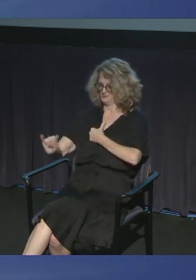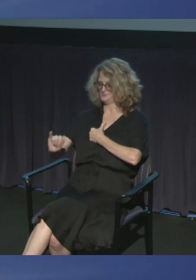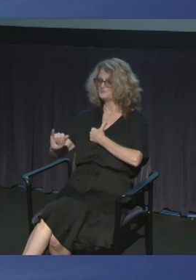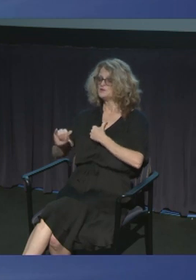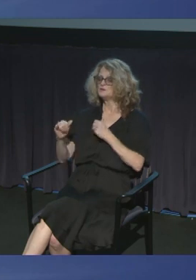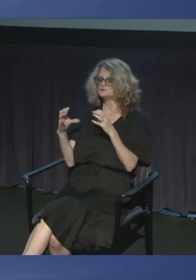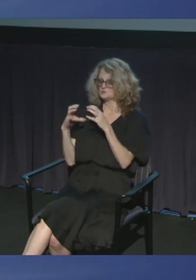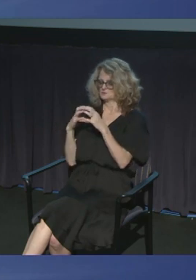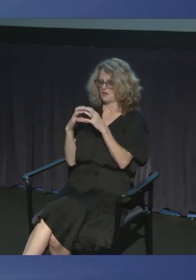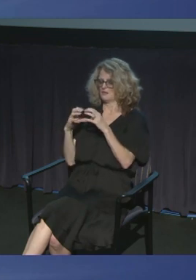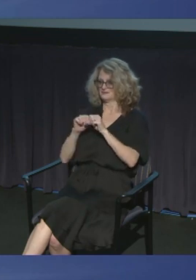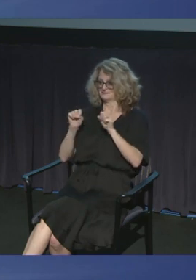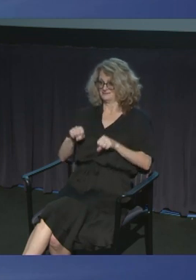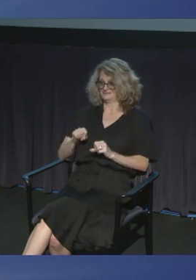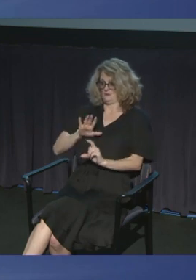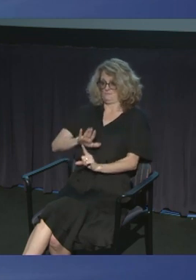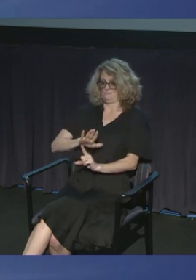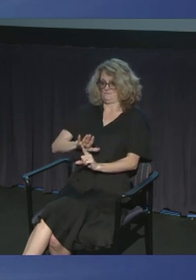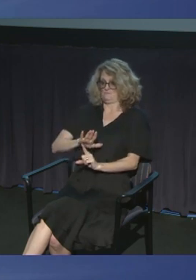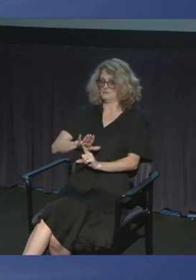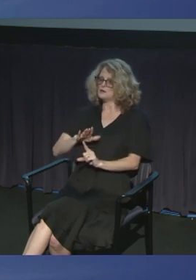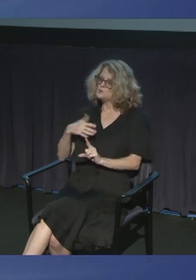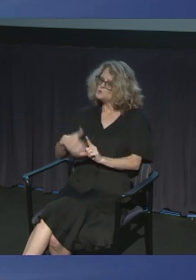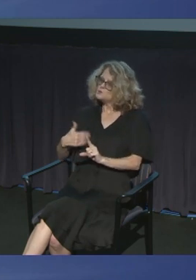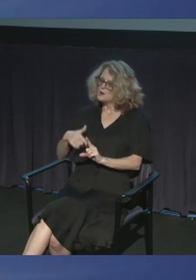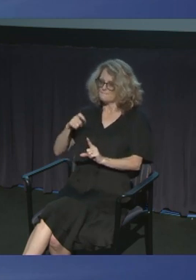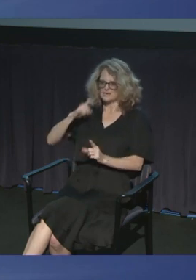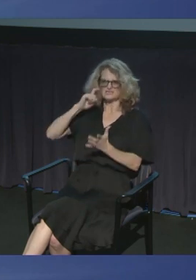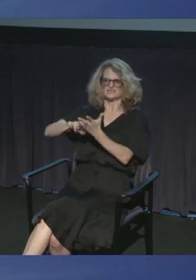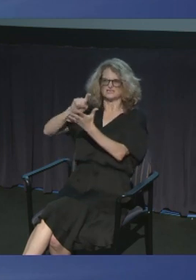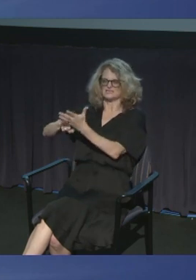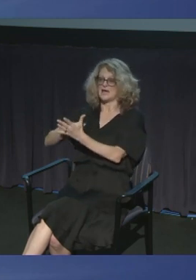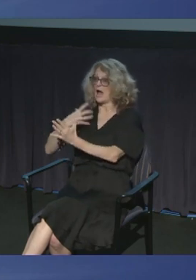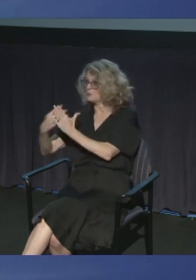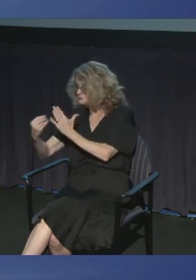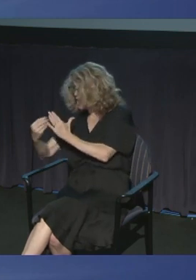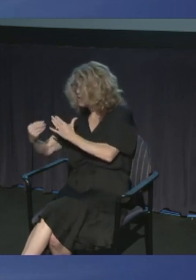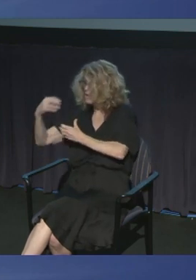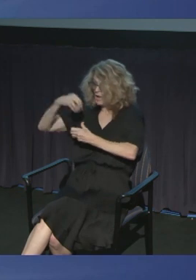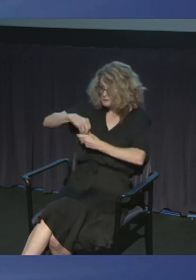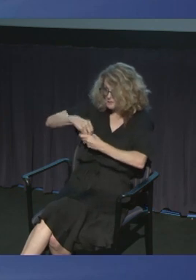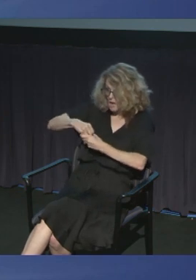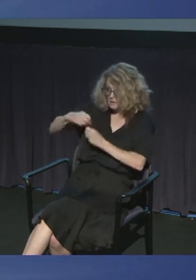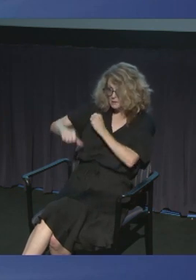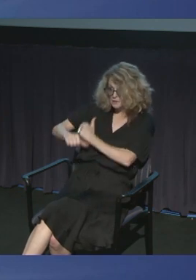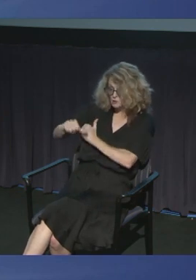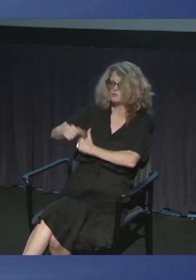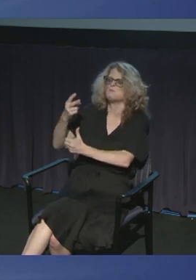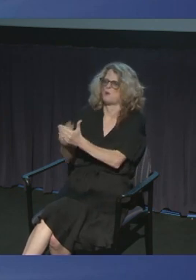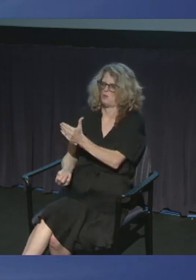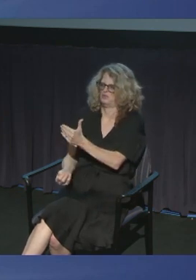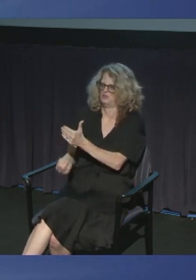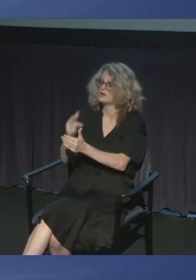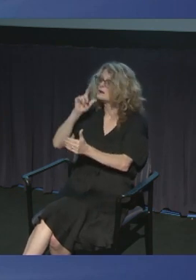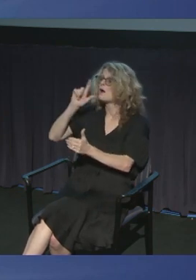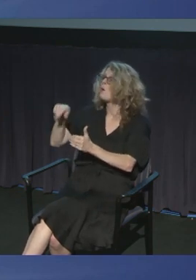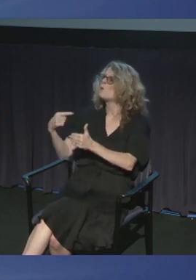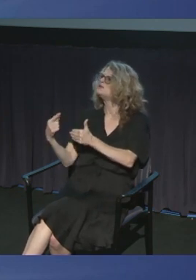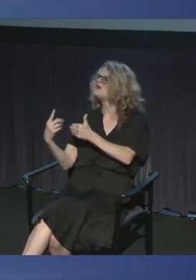SO THE SYSTEM WITHIN THE CELL HAS TO REALLY DETECT ALL OF THESE DANGER SIGNALS, AS WE ALL